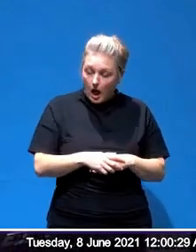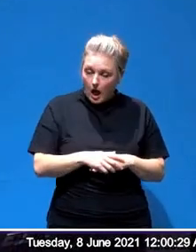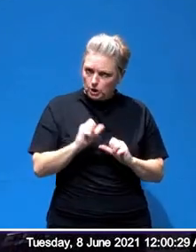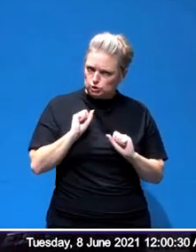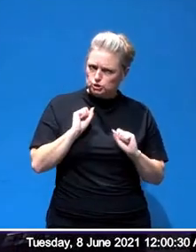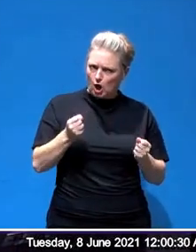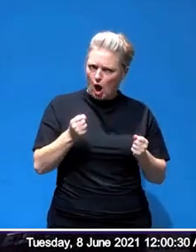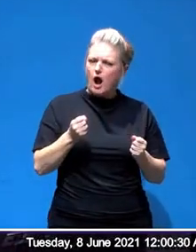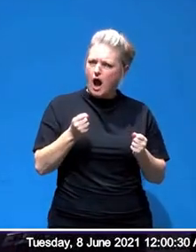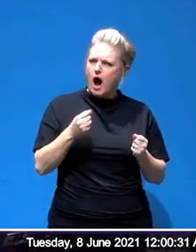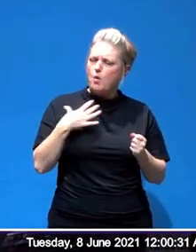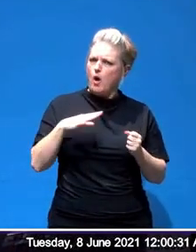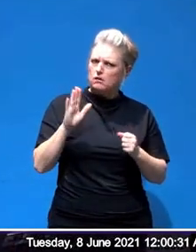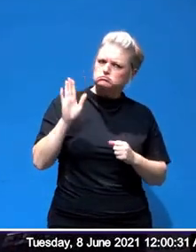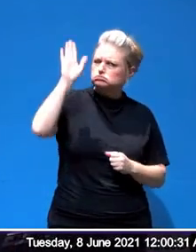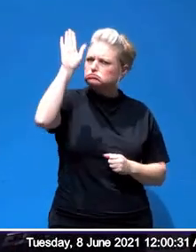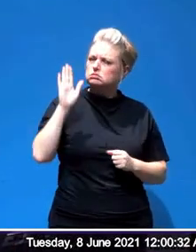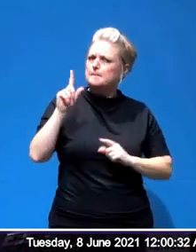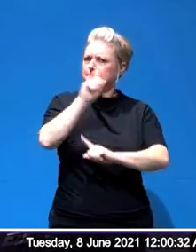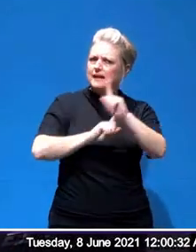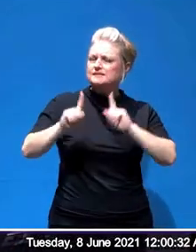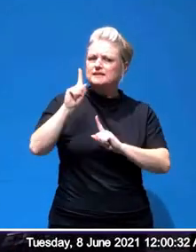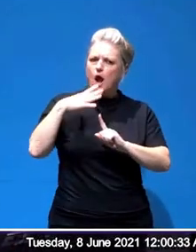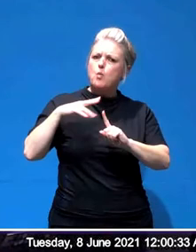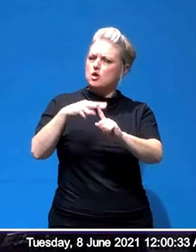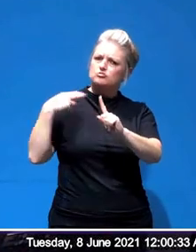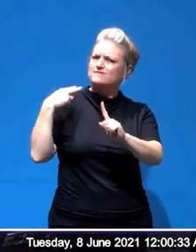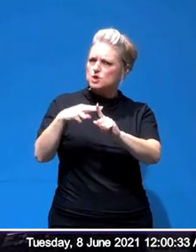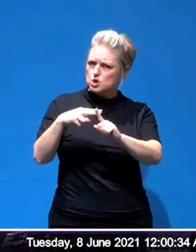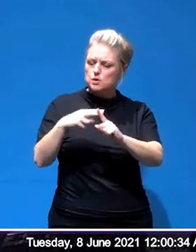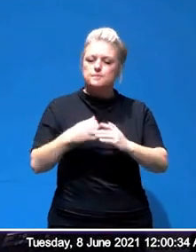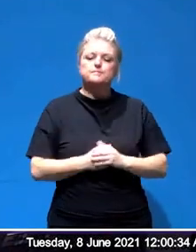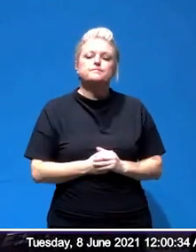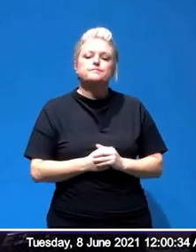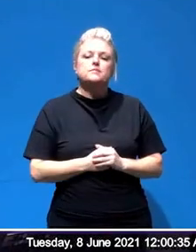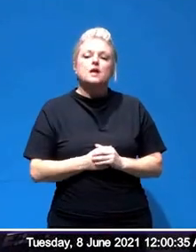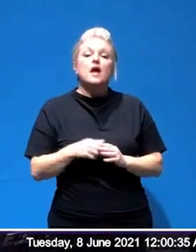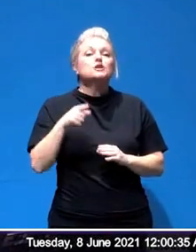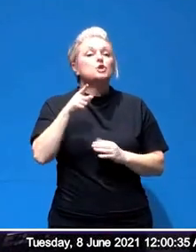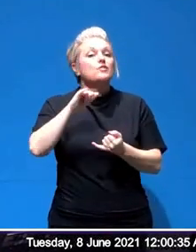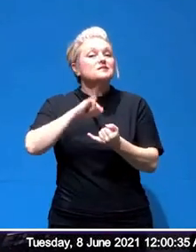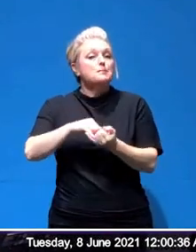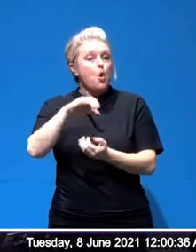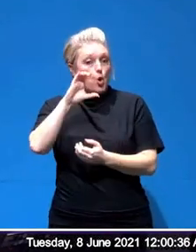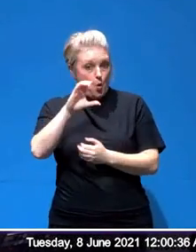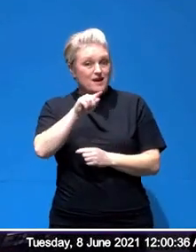Daniel's support coordinator made three separate requests to the NDIS over a